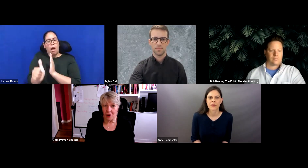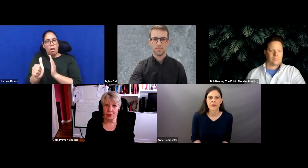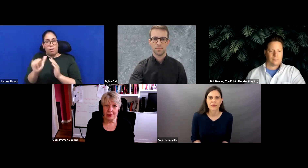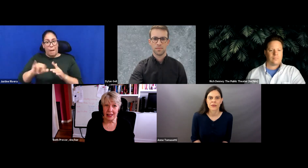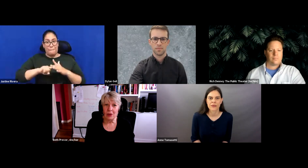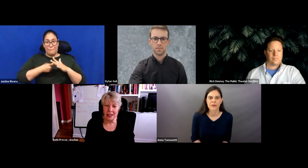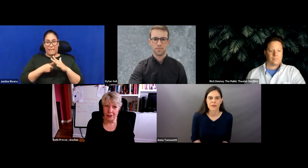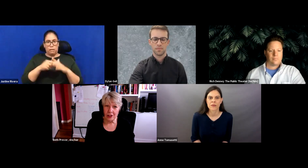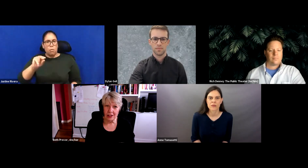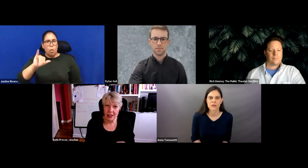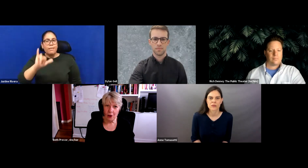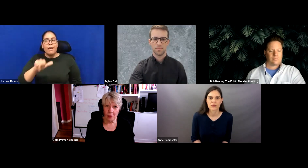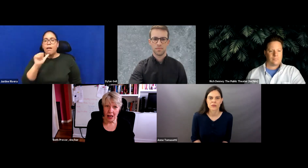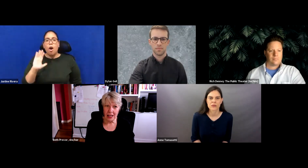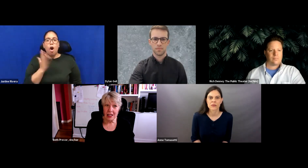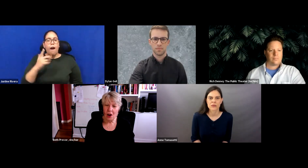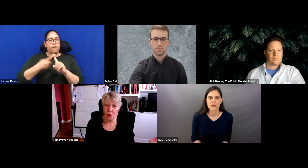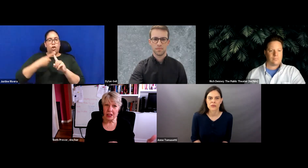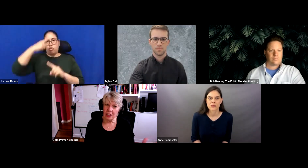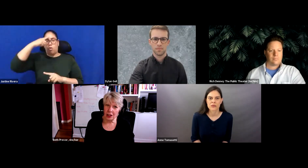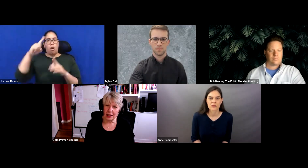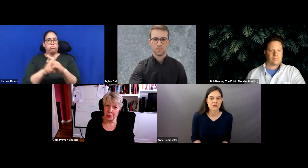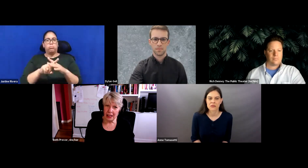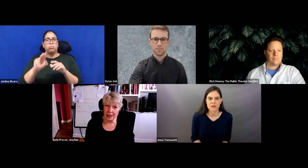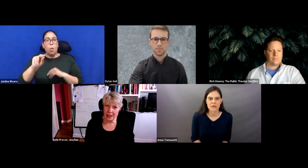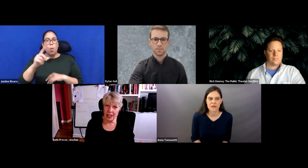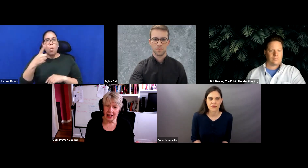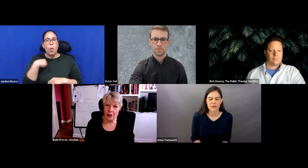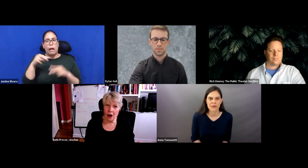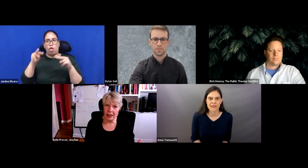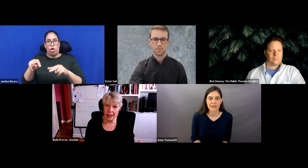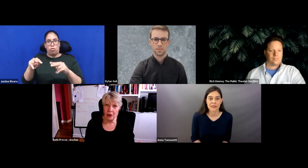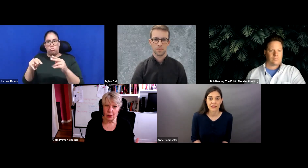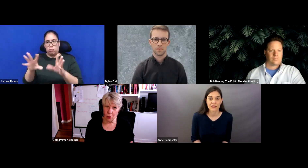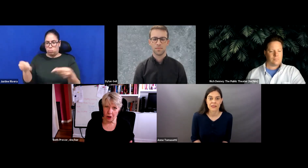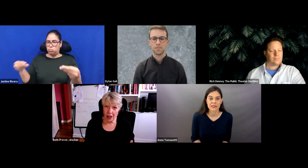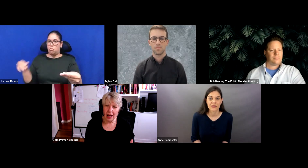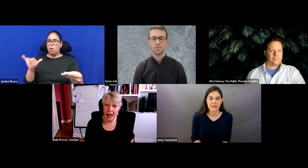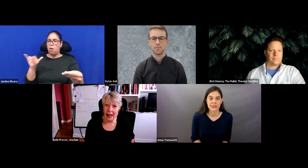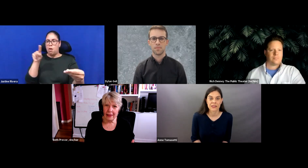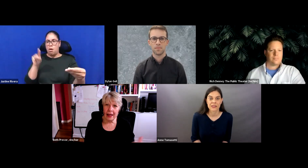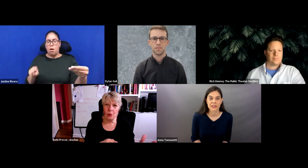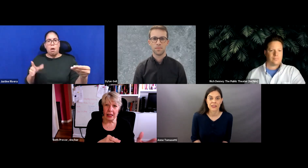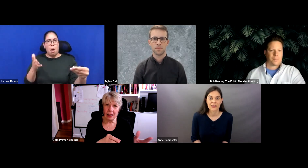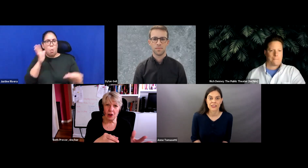you know, that wasn't our first thought process. We just looked at the piece and thought it would work. And then we you